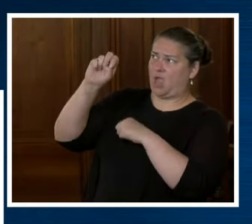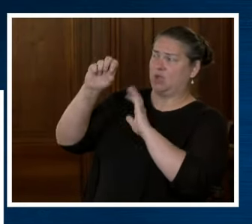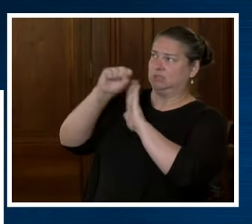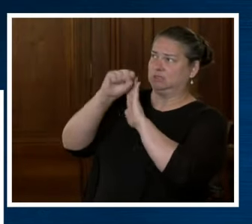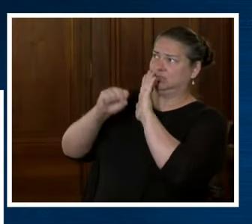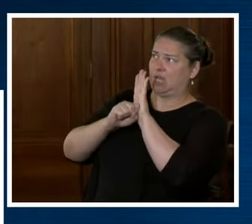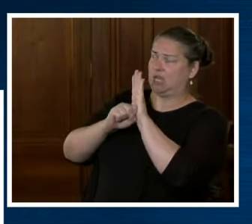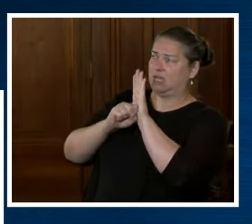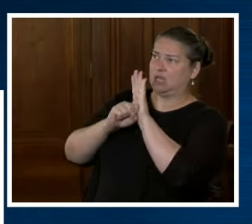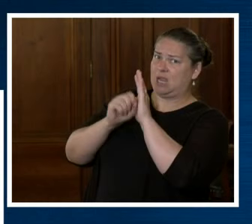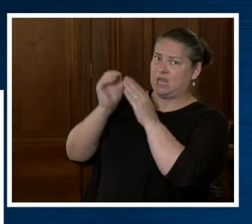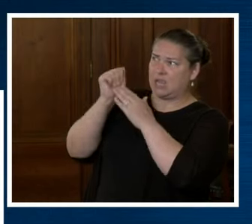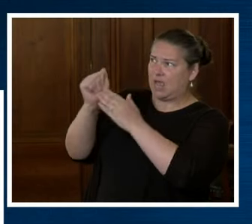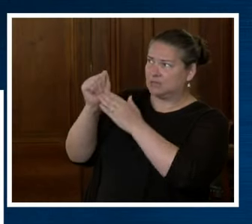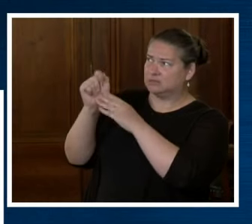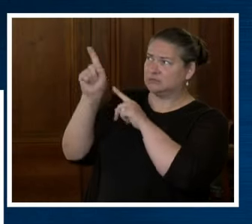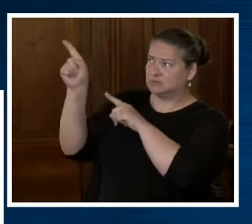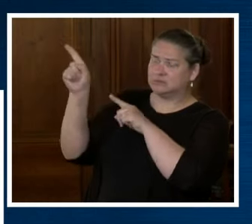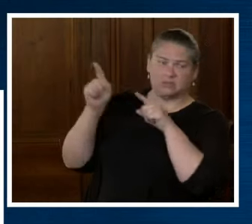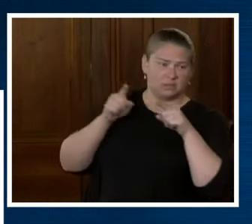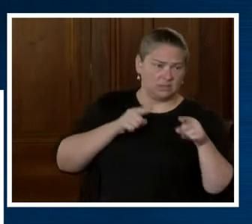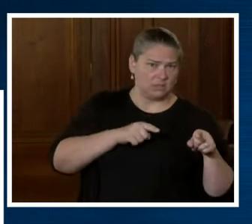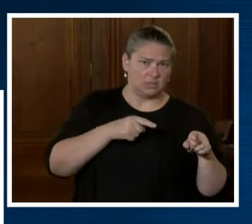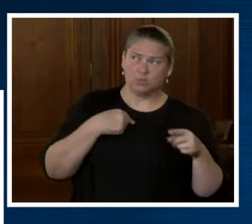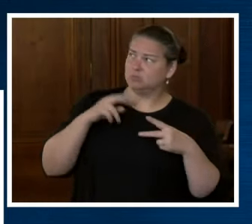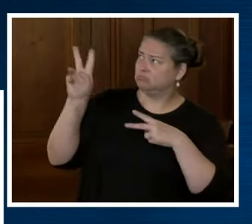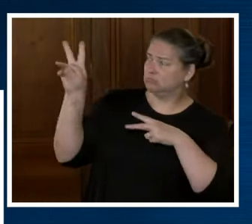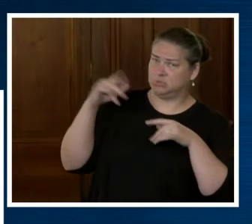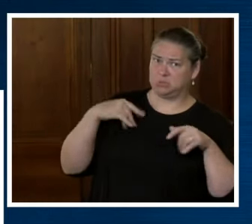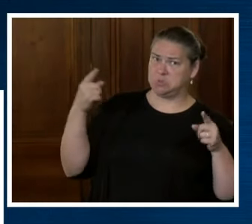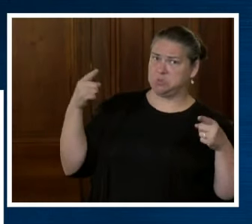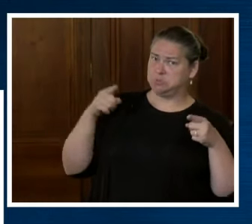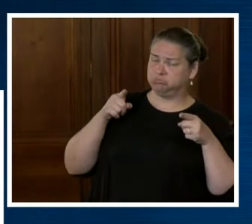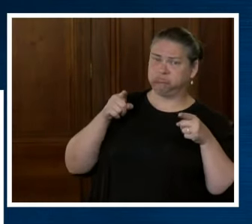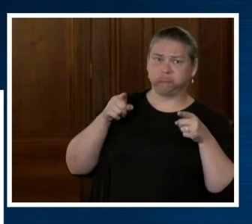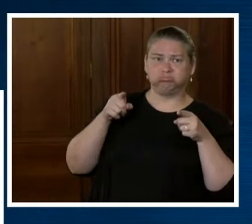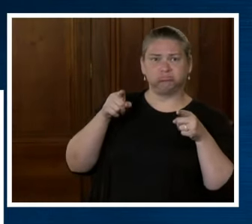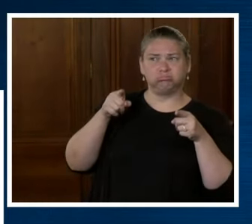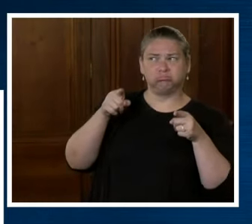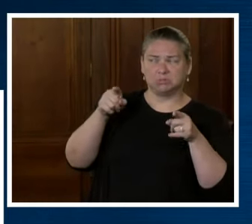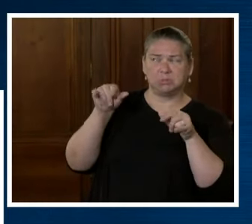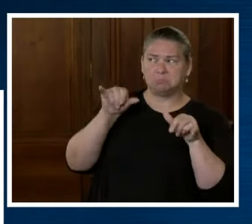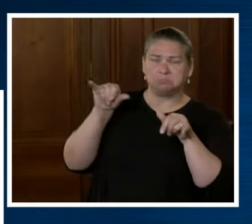THROUGH THE YEAR. HOW QUICKLY THIS HAS RISEN. SO.